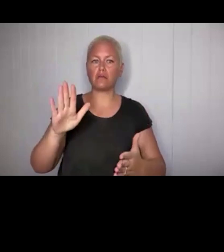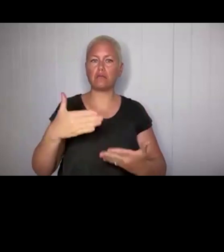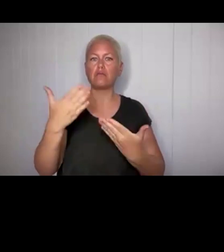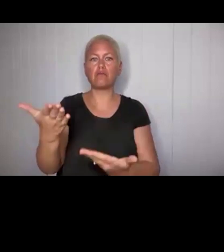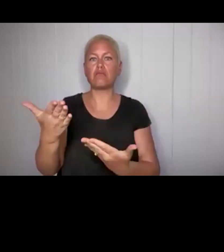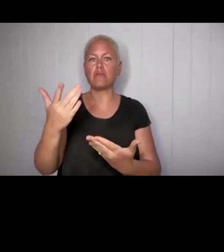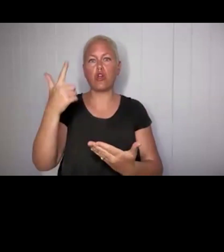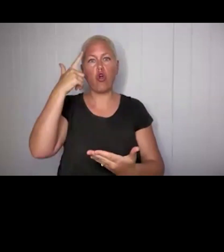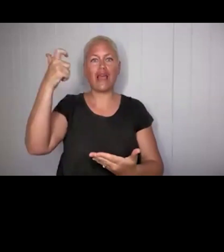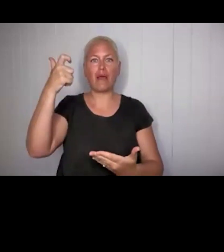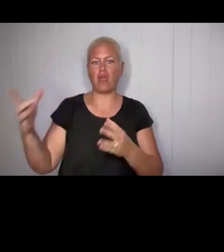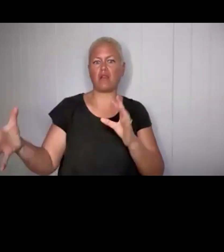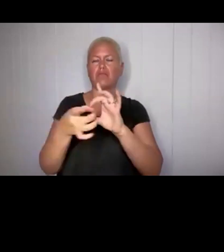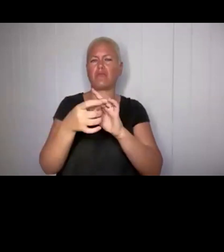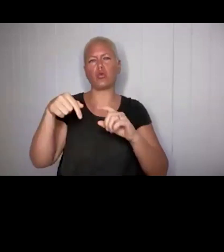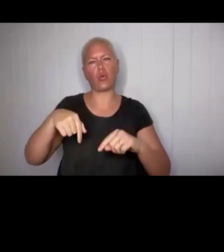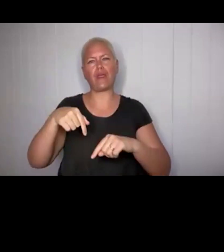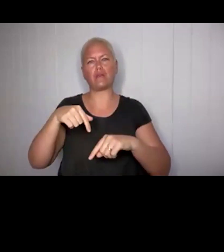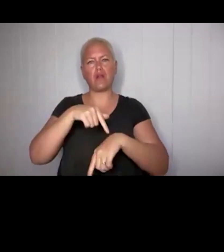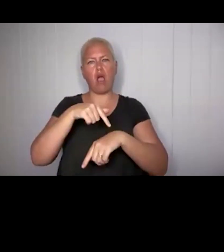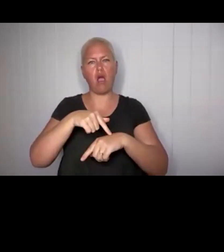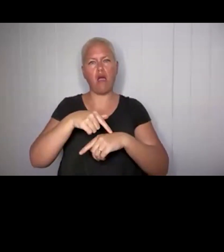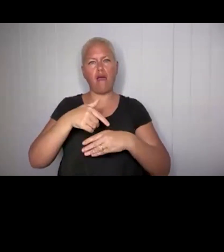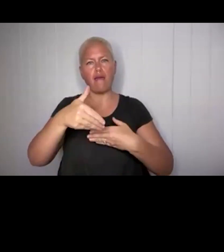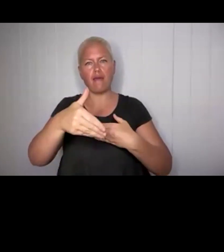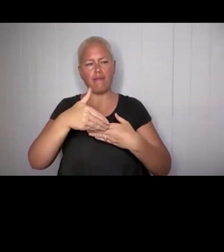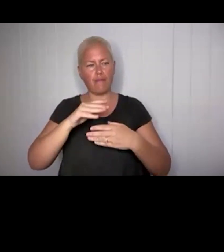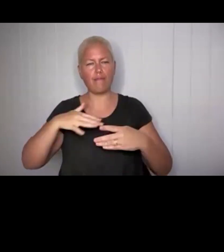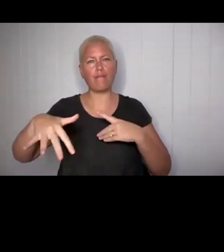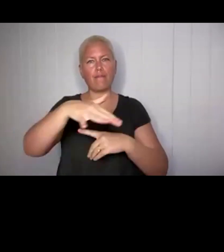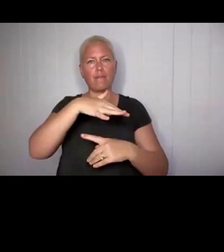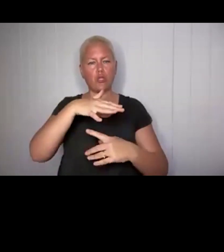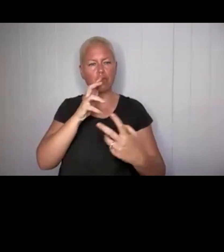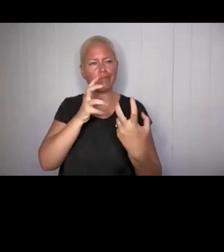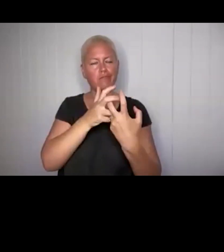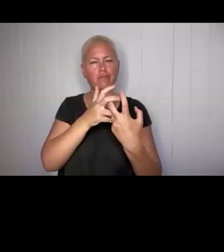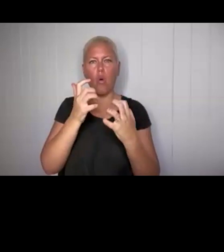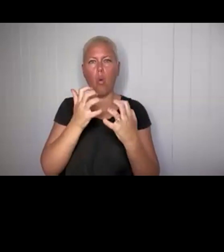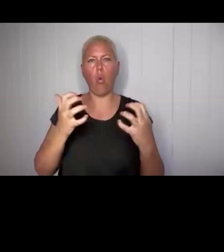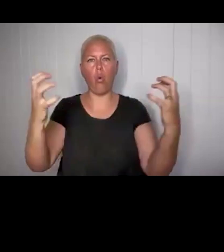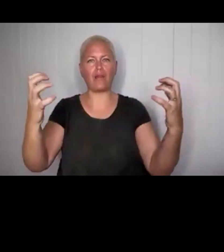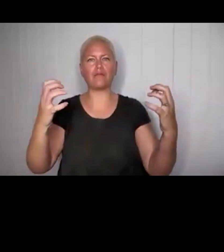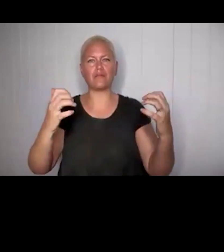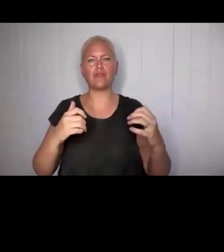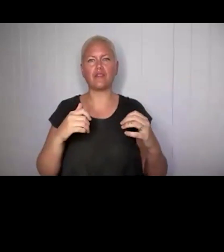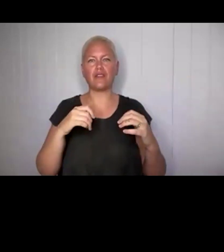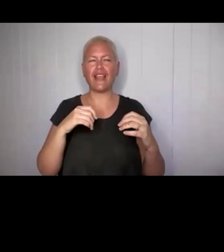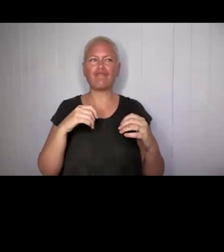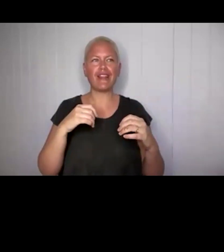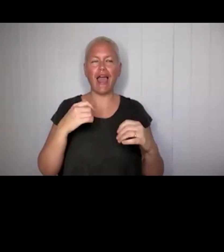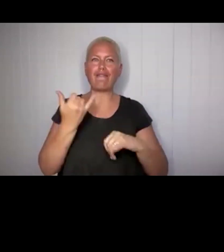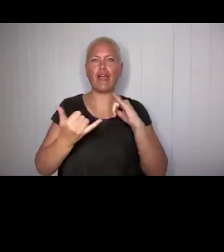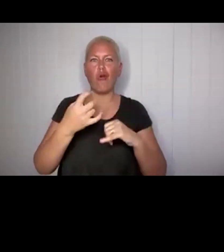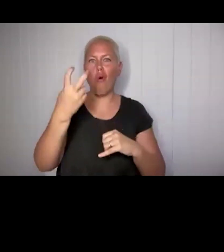in this moment, and it needs to meet this audience under this very old, in some ways, but very